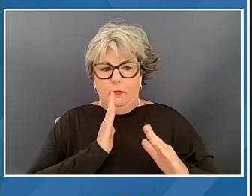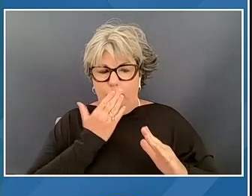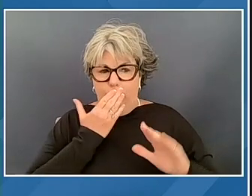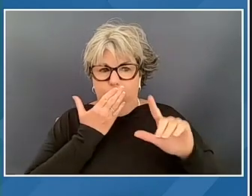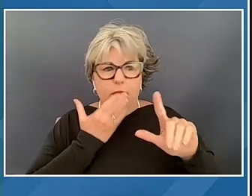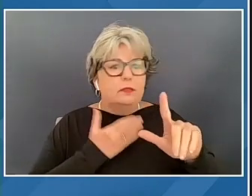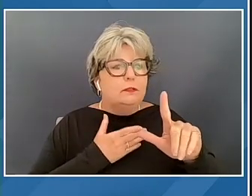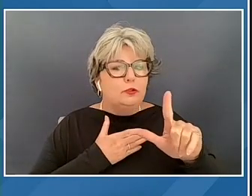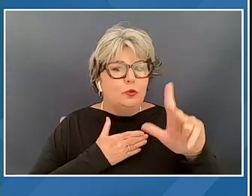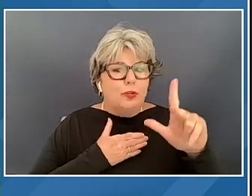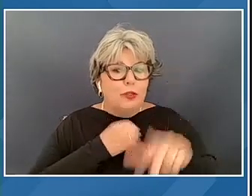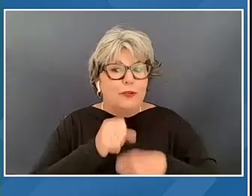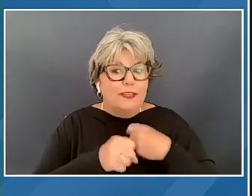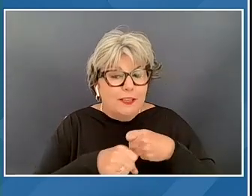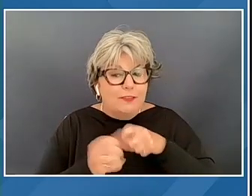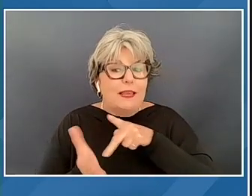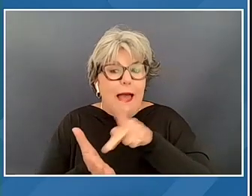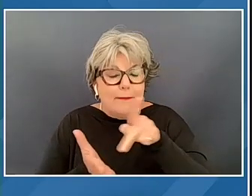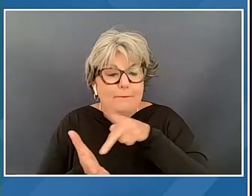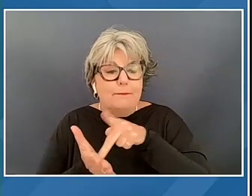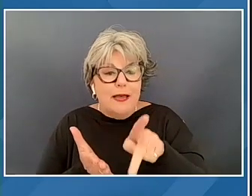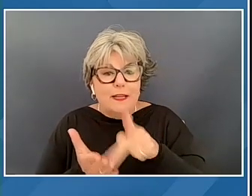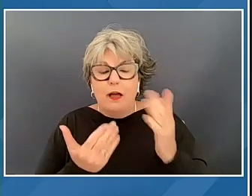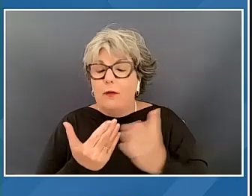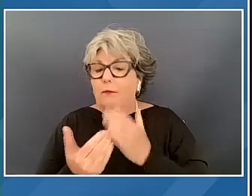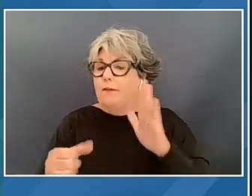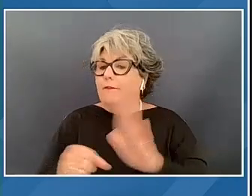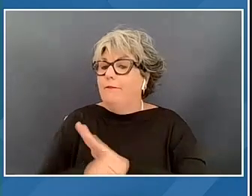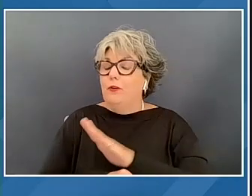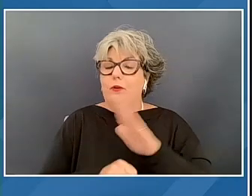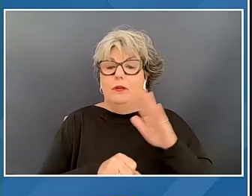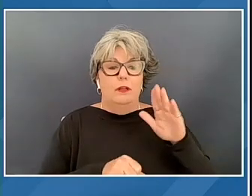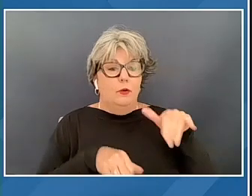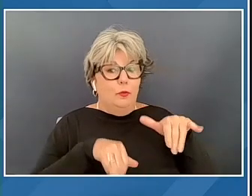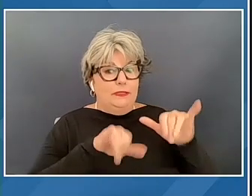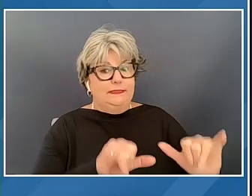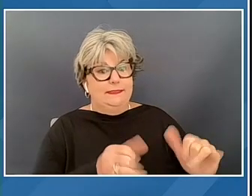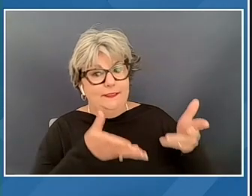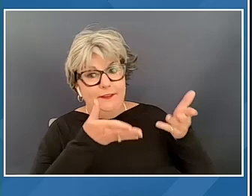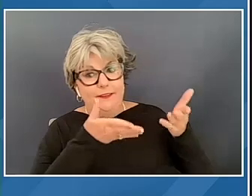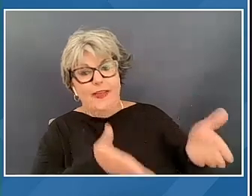years, and almost my entire balance was still there when I finally had them